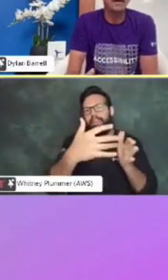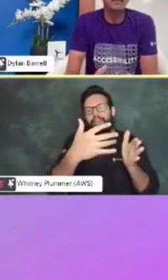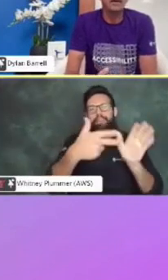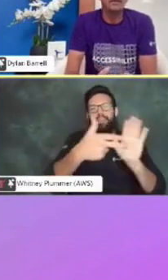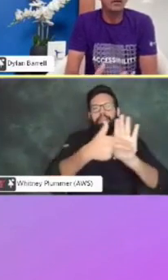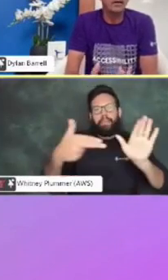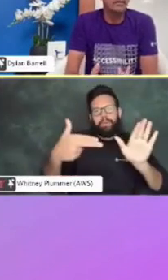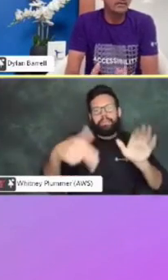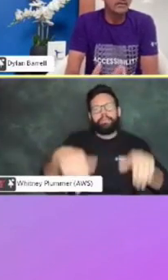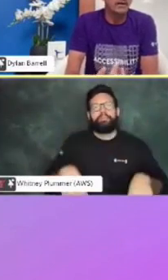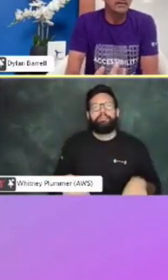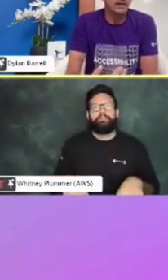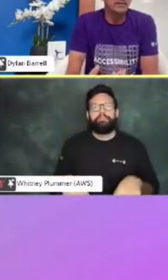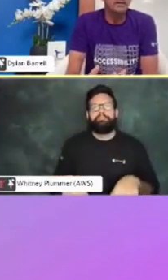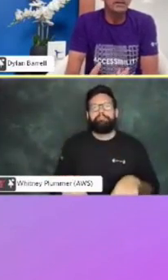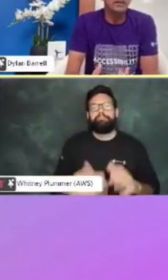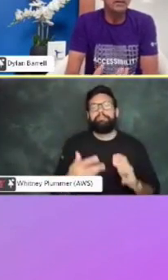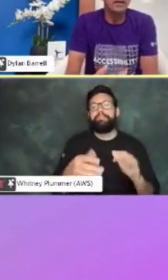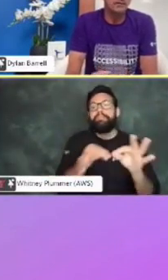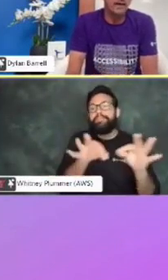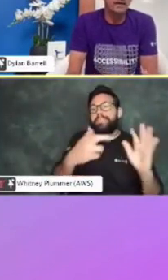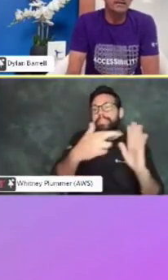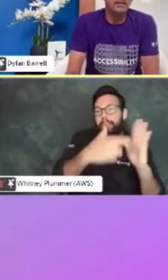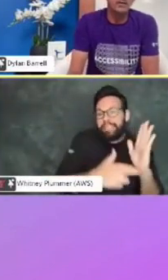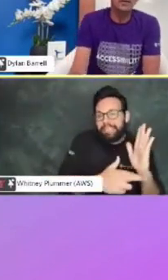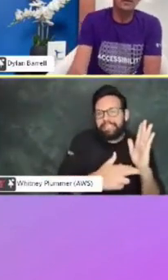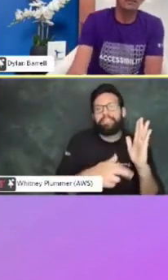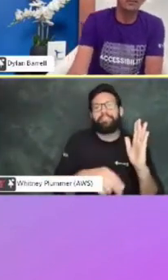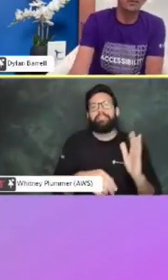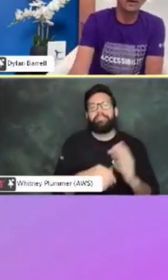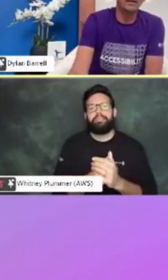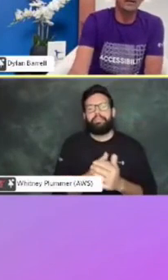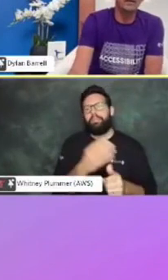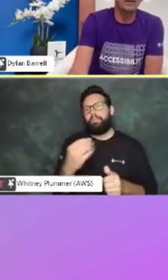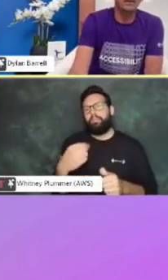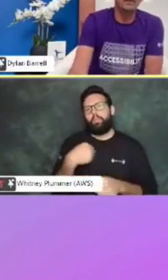and we cover a lot of interactive elements in this, and we're actively working on more as I speak.